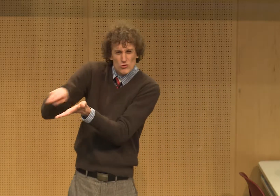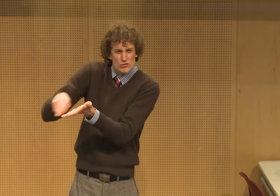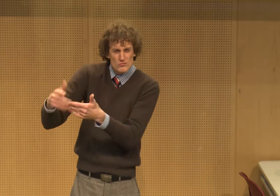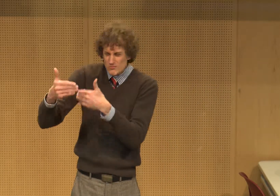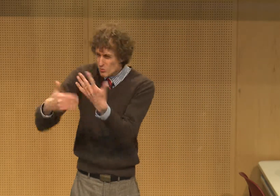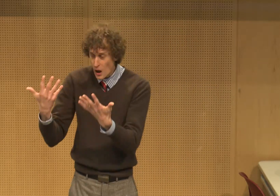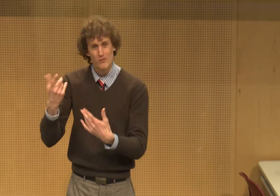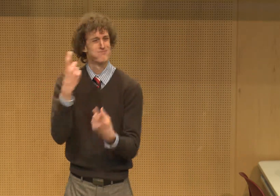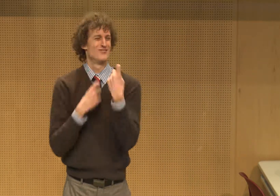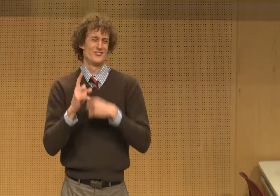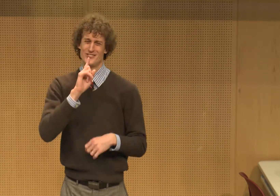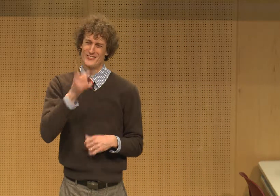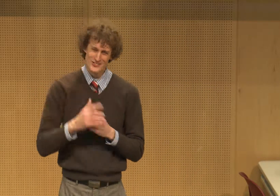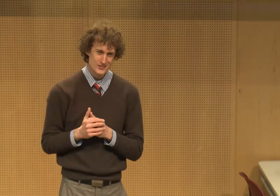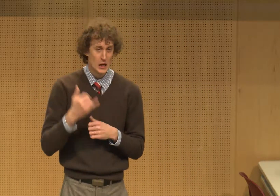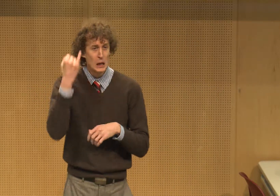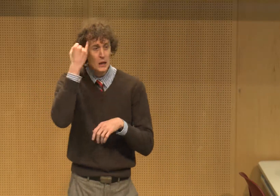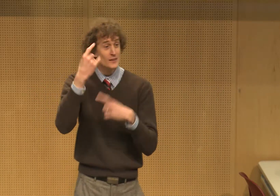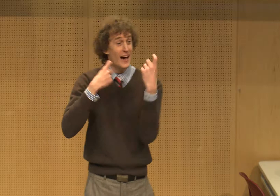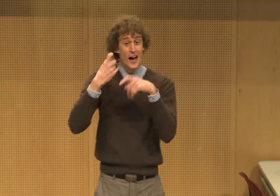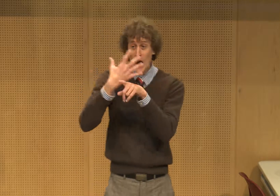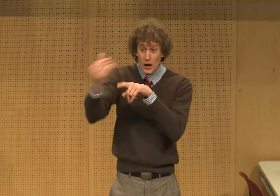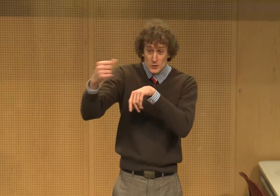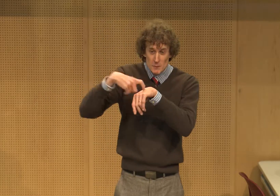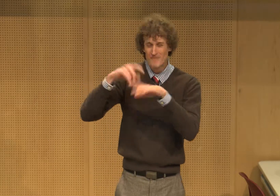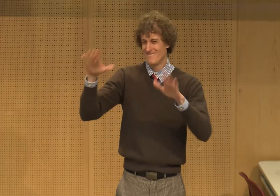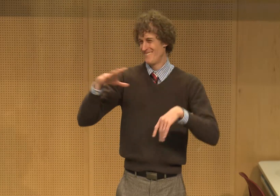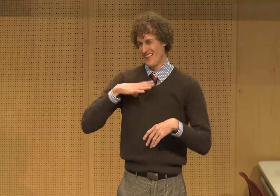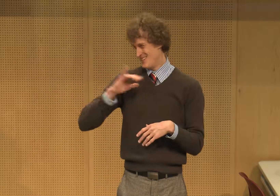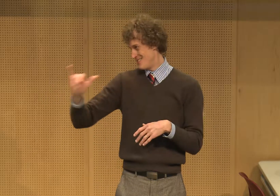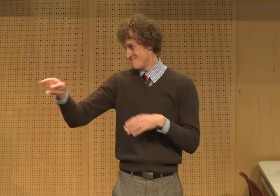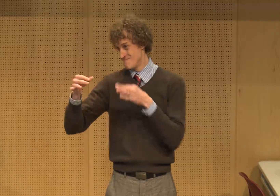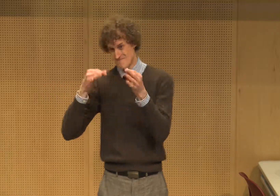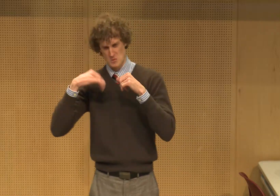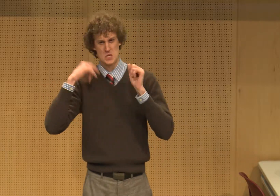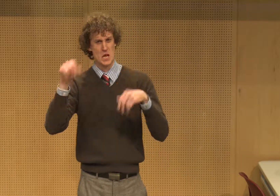if you have questions about how my research is conducted, let me know, I can answer those,